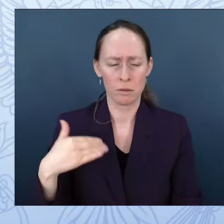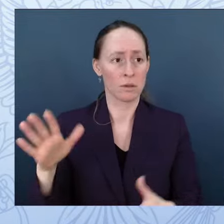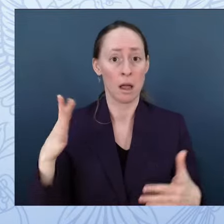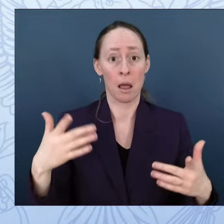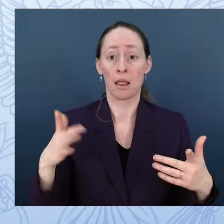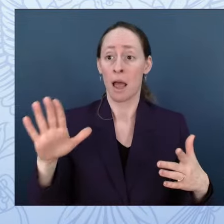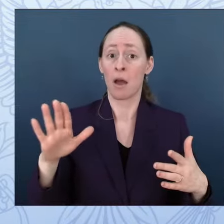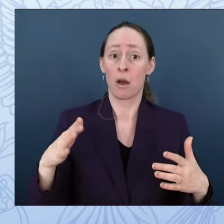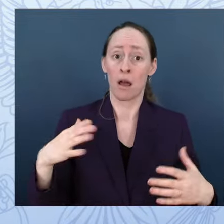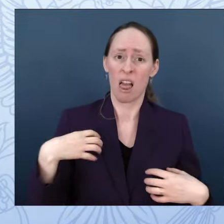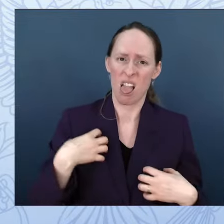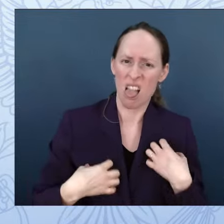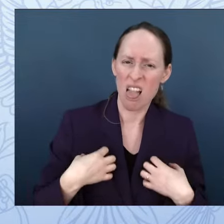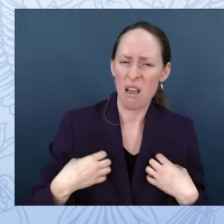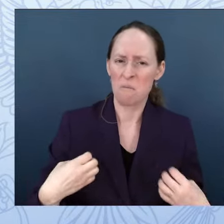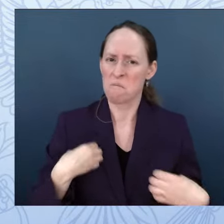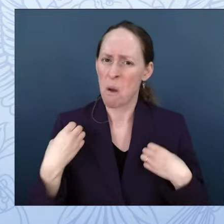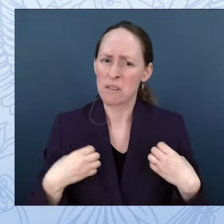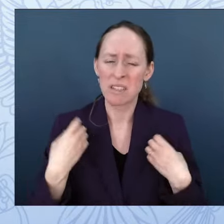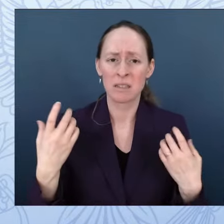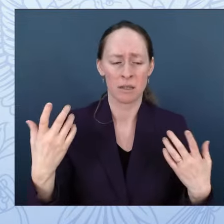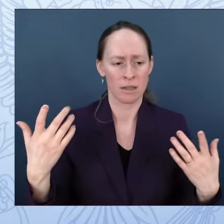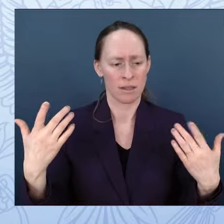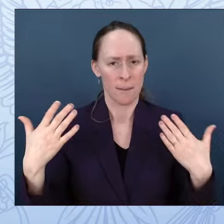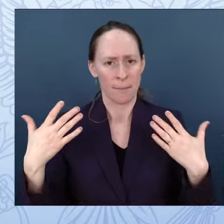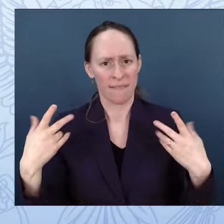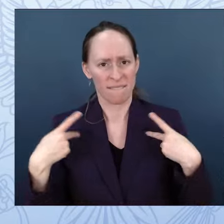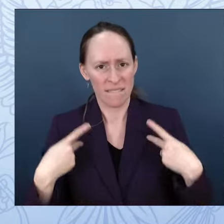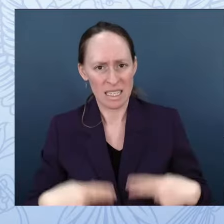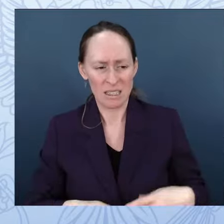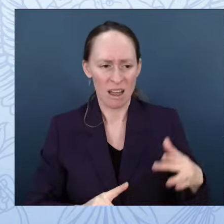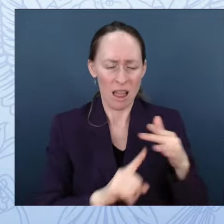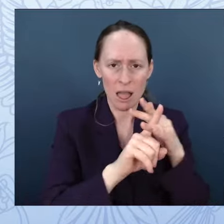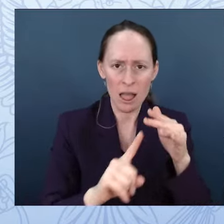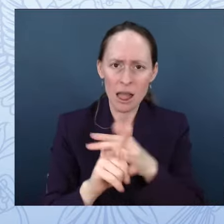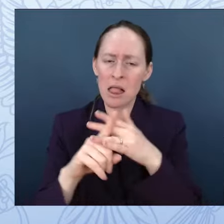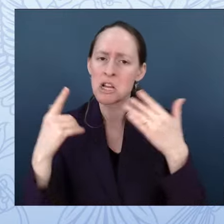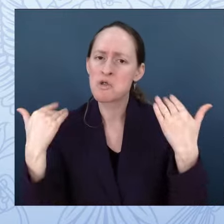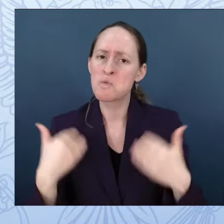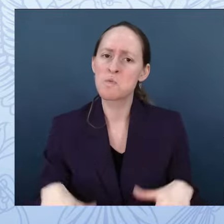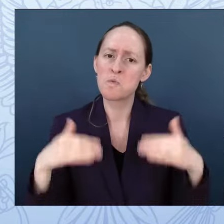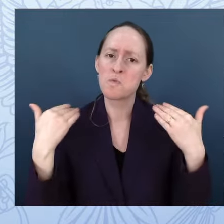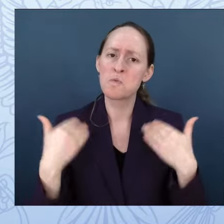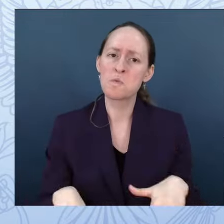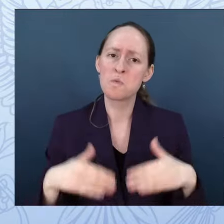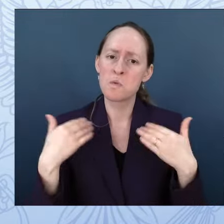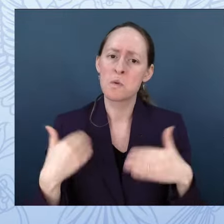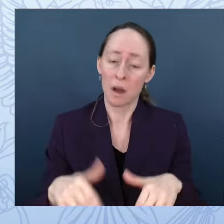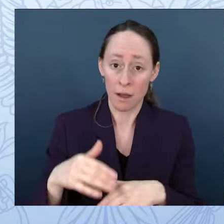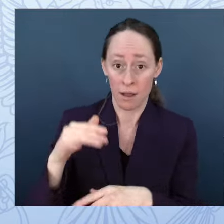the payer provider partnership eliminates the hassles because they are all working together,